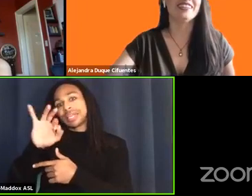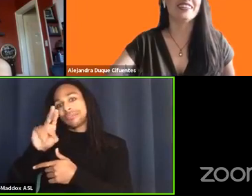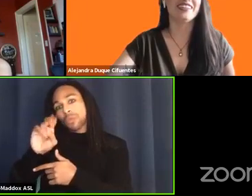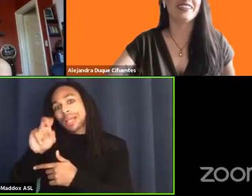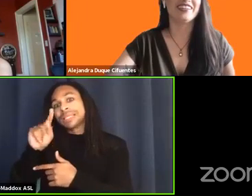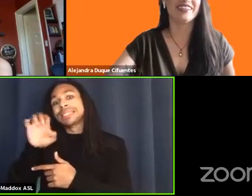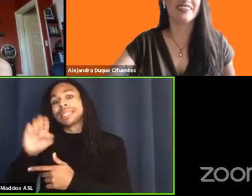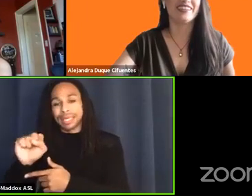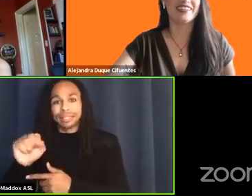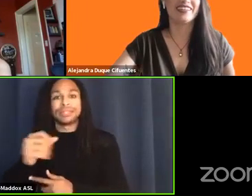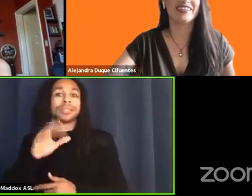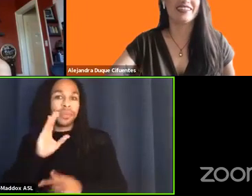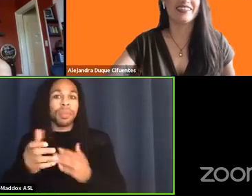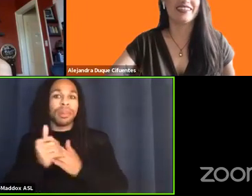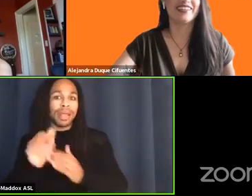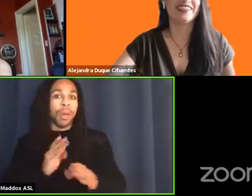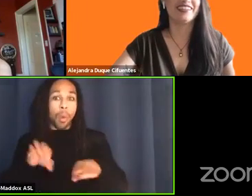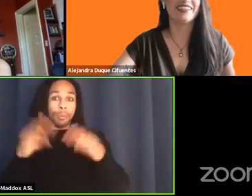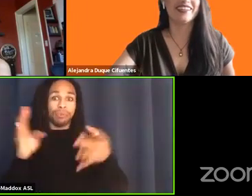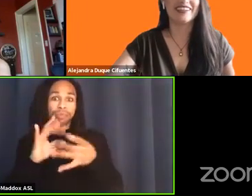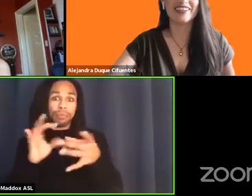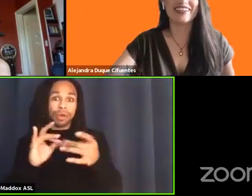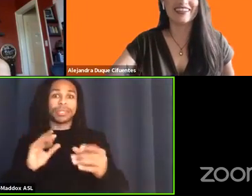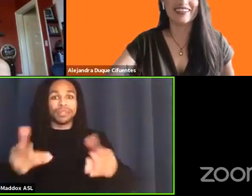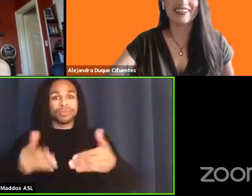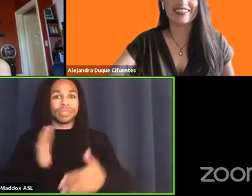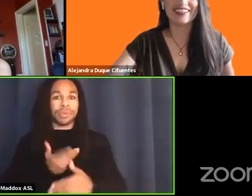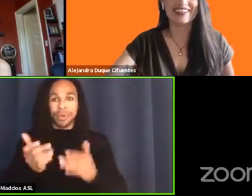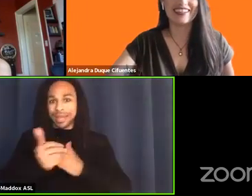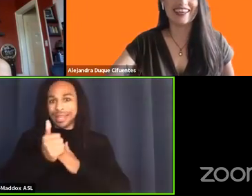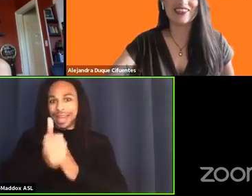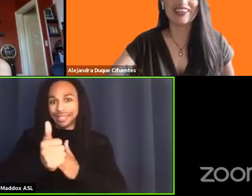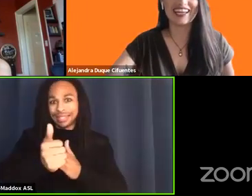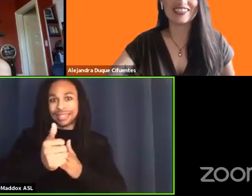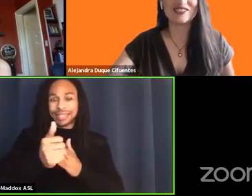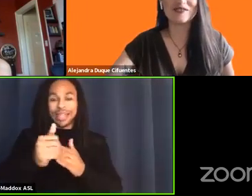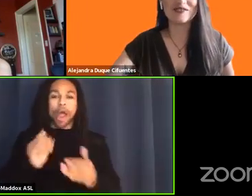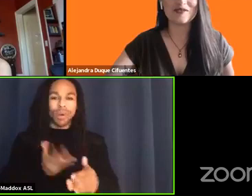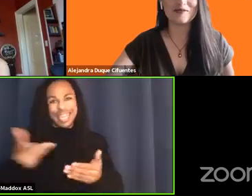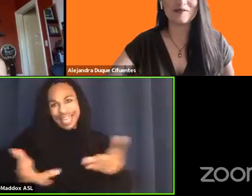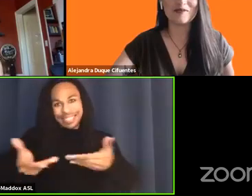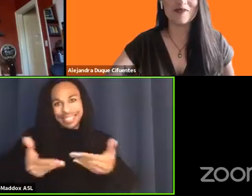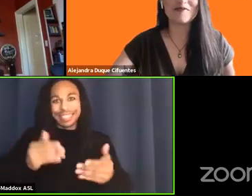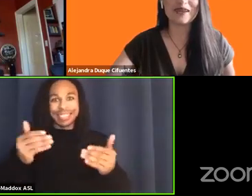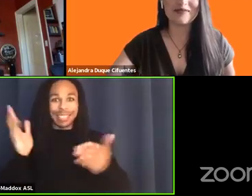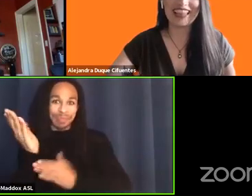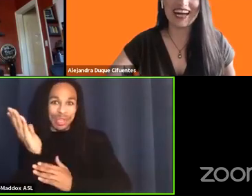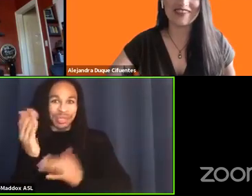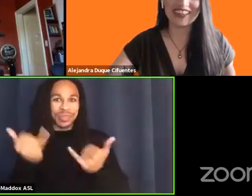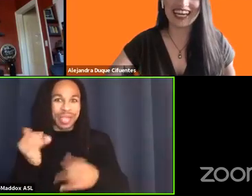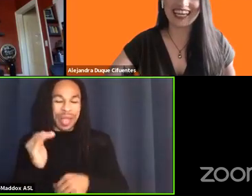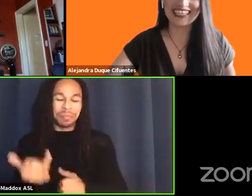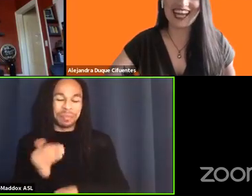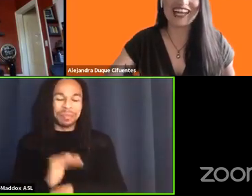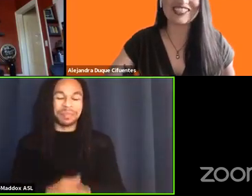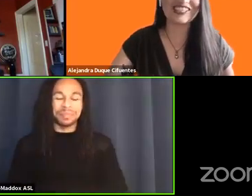a seat at the table and lastly, we curated this series of conversations to discuss challenges,